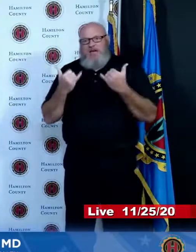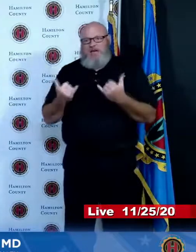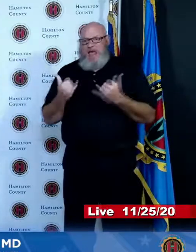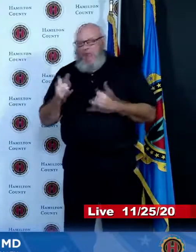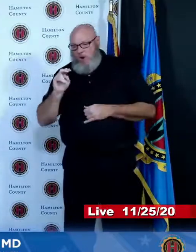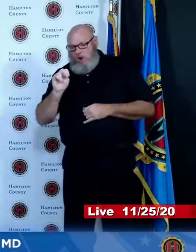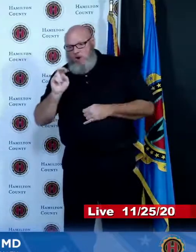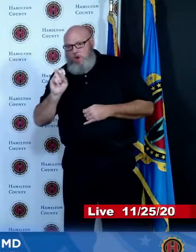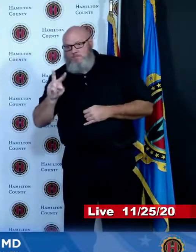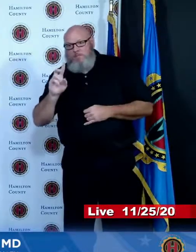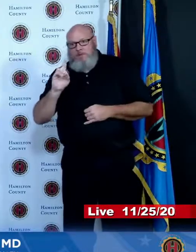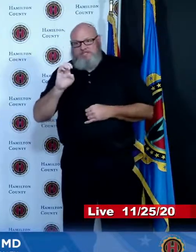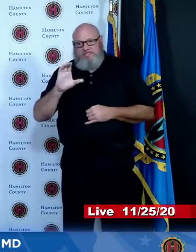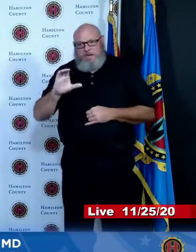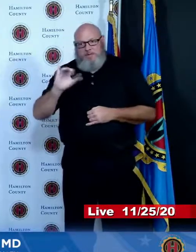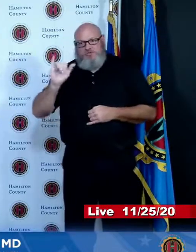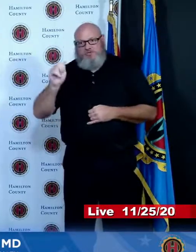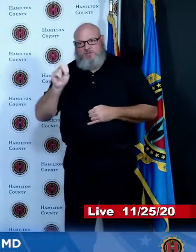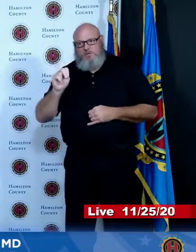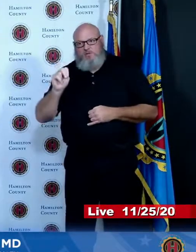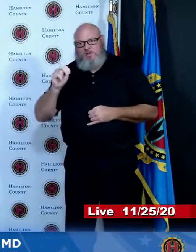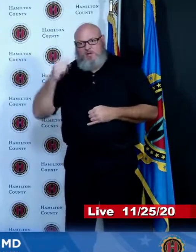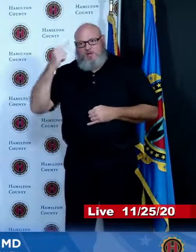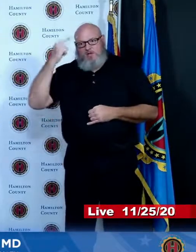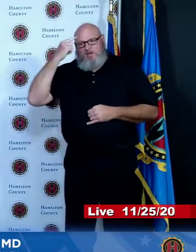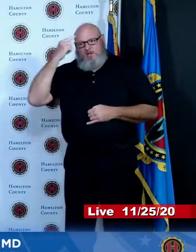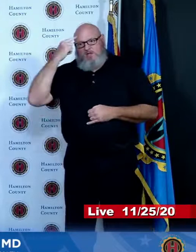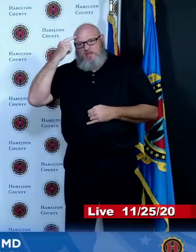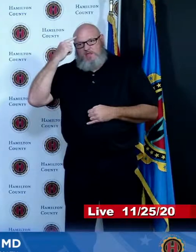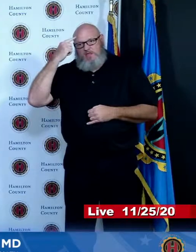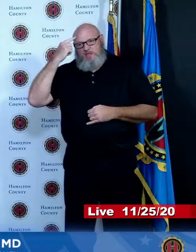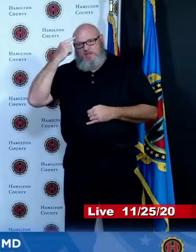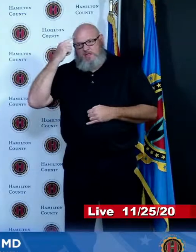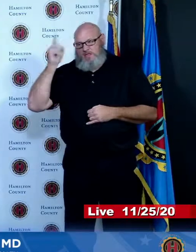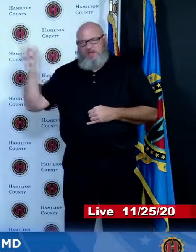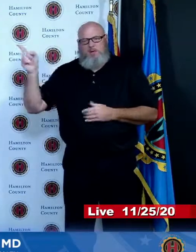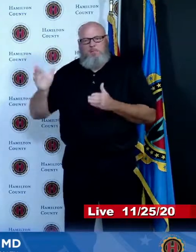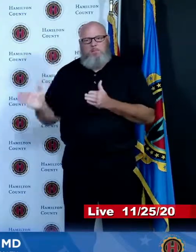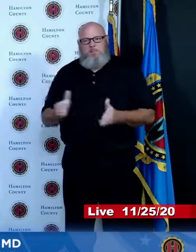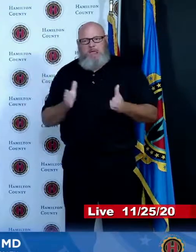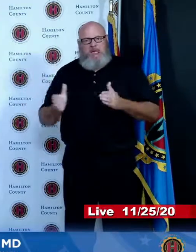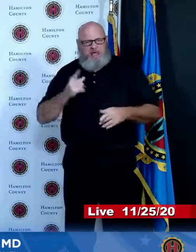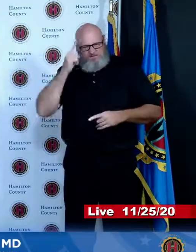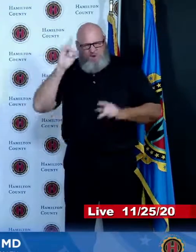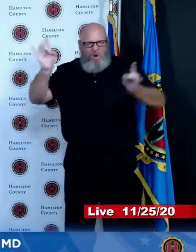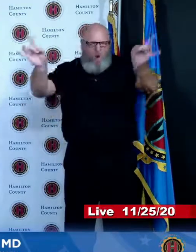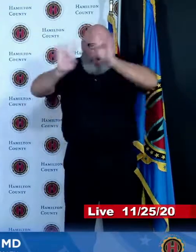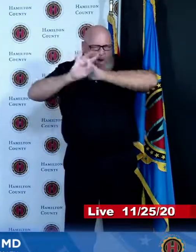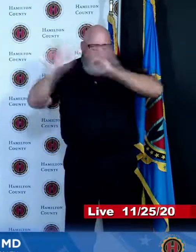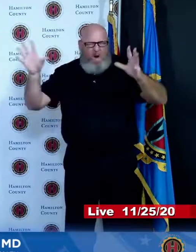like disaster planning it sounds like preparing for that tidal wave of patience that we expected